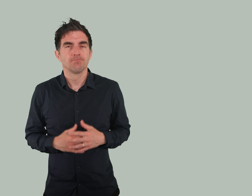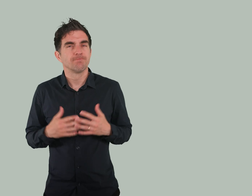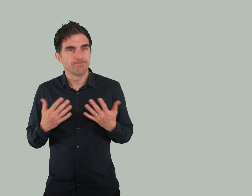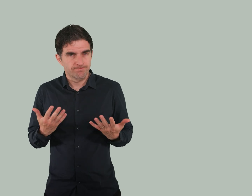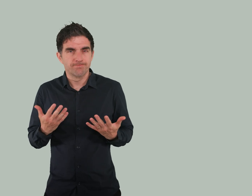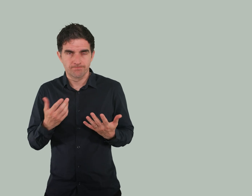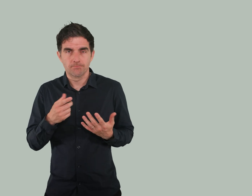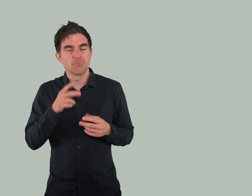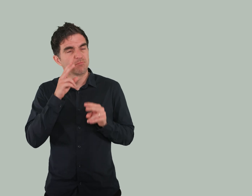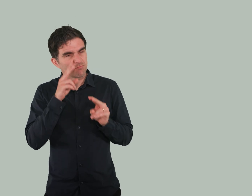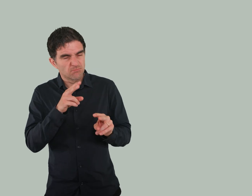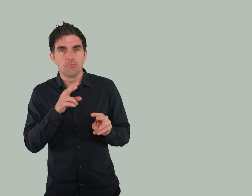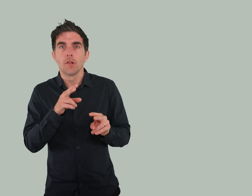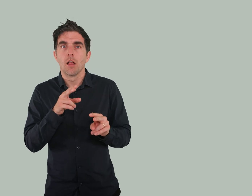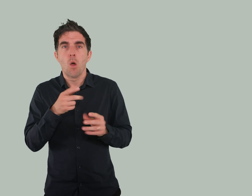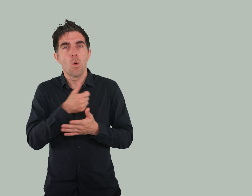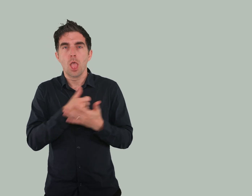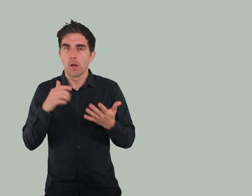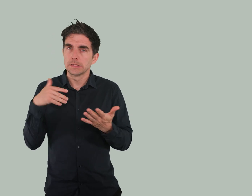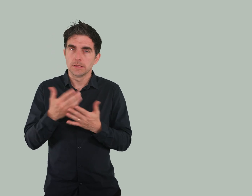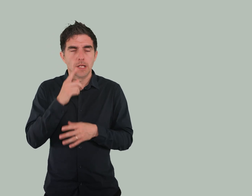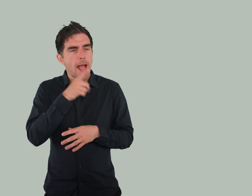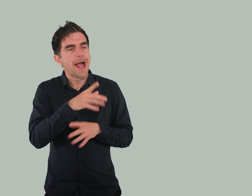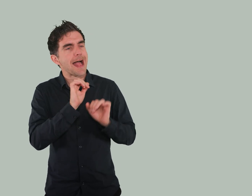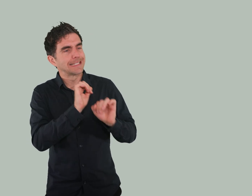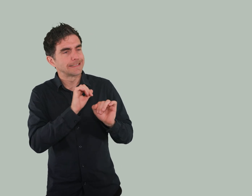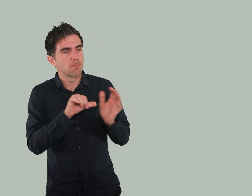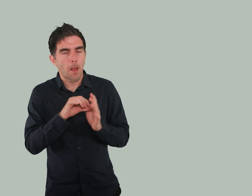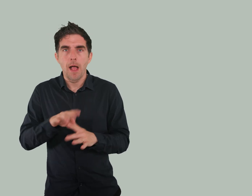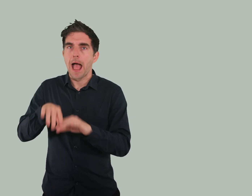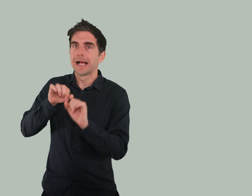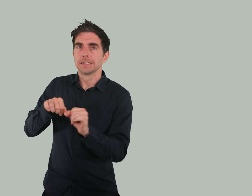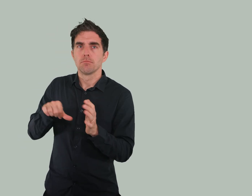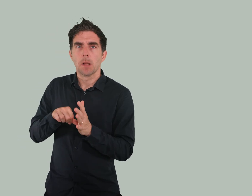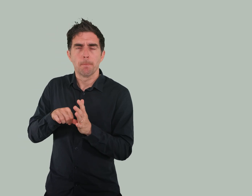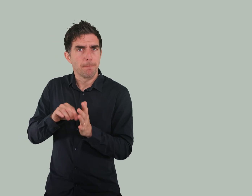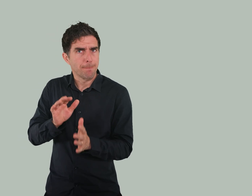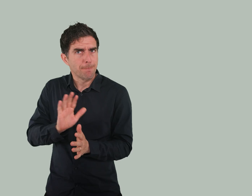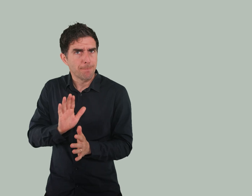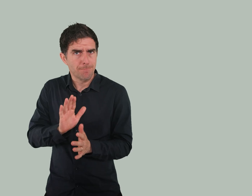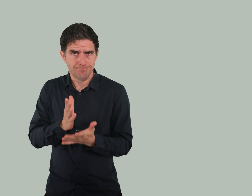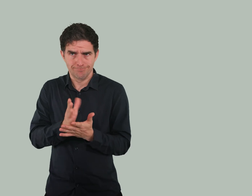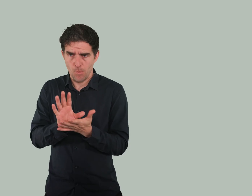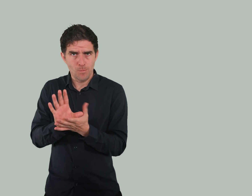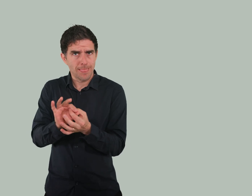285. Too often these have been treated as separate problems. They are not.